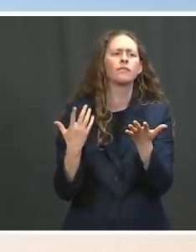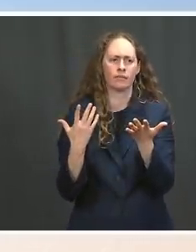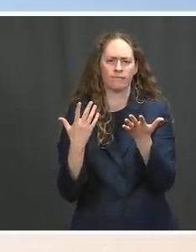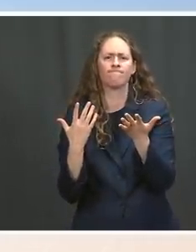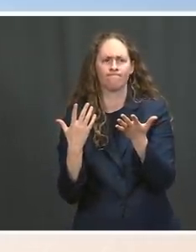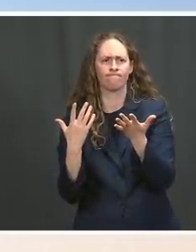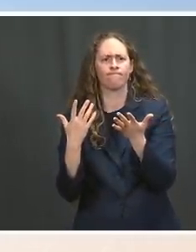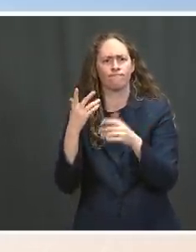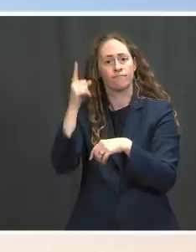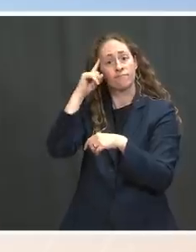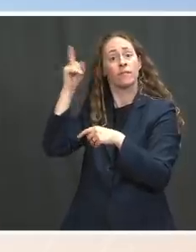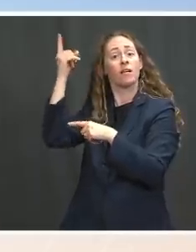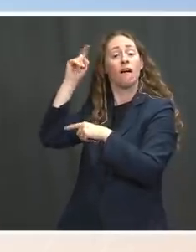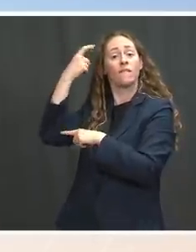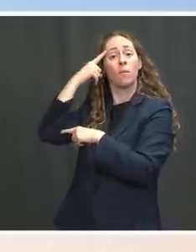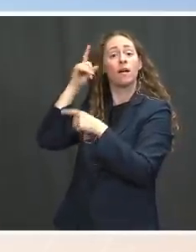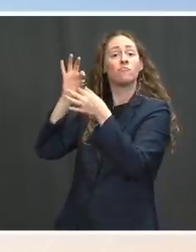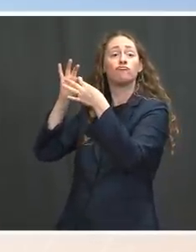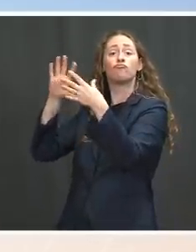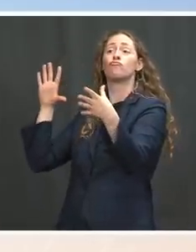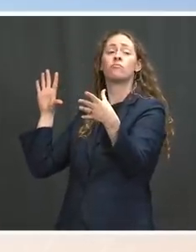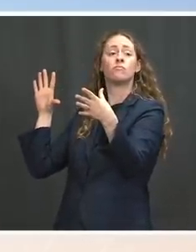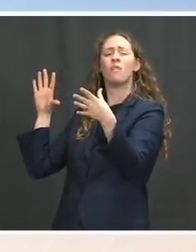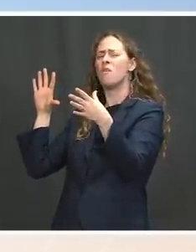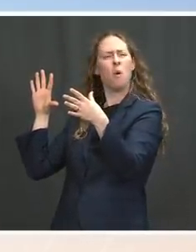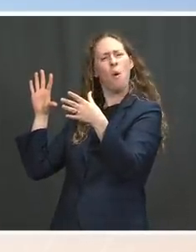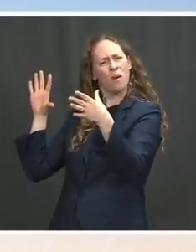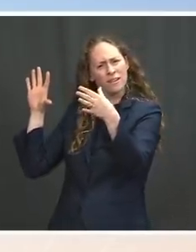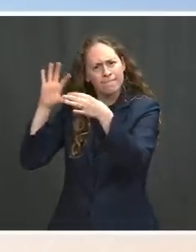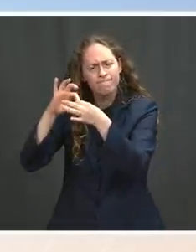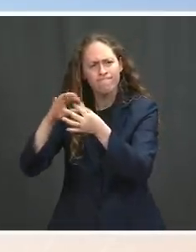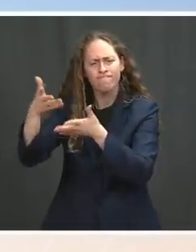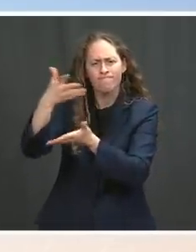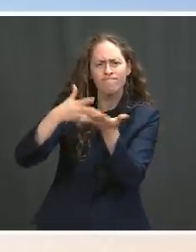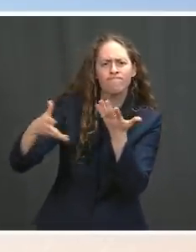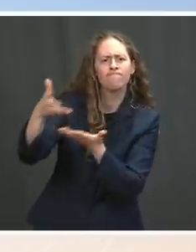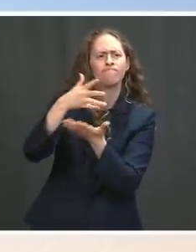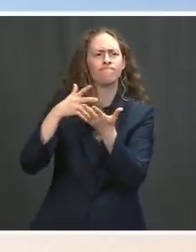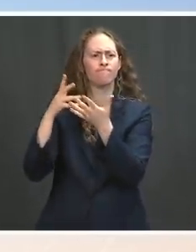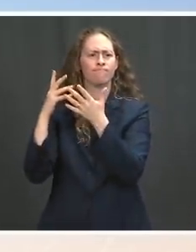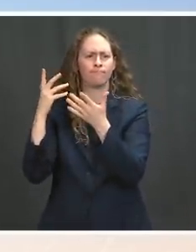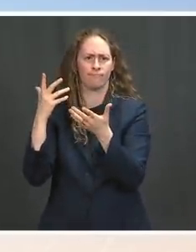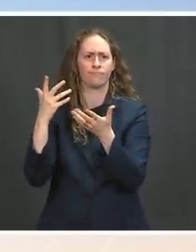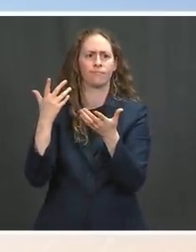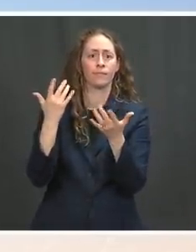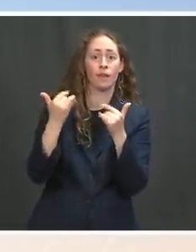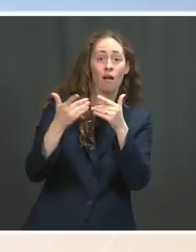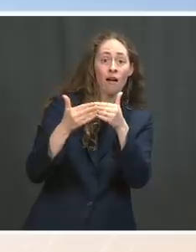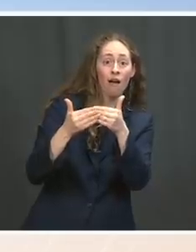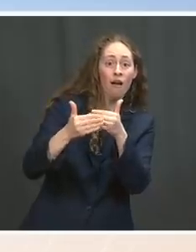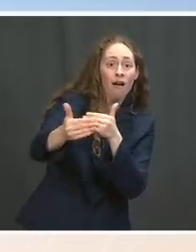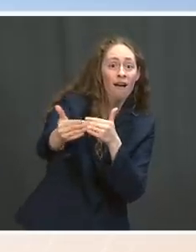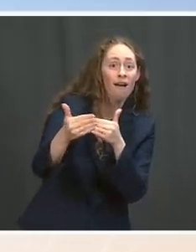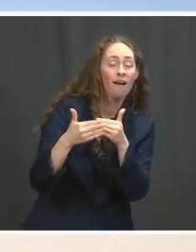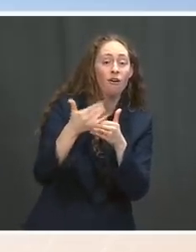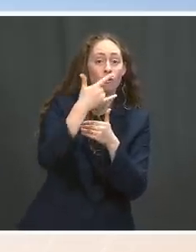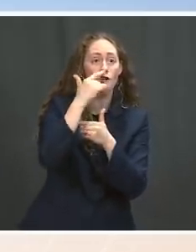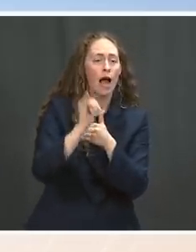So, you know, I can't speak to long-term energy markets. Obviously this is a very specific and acute issue, but we recognize the concern that's out there,